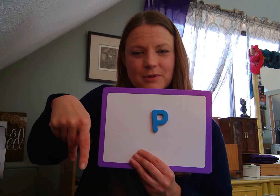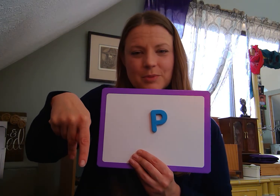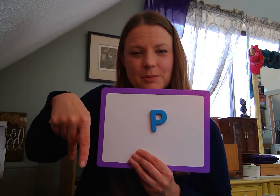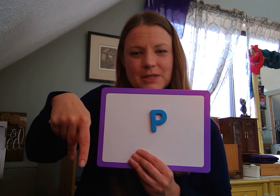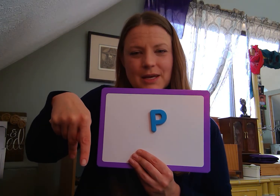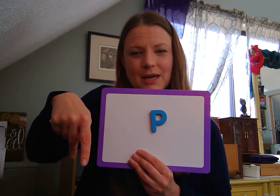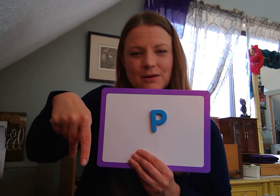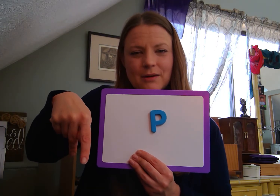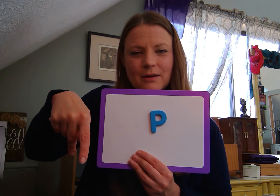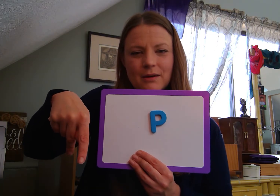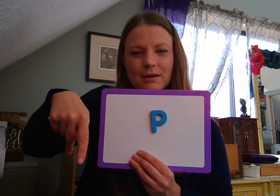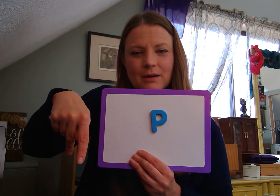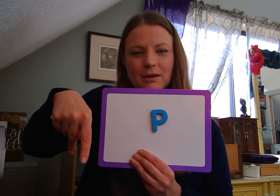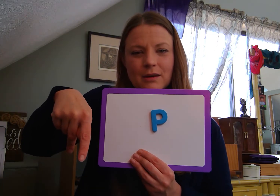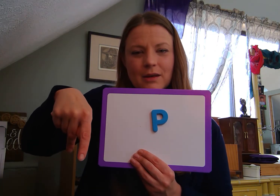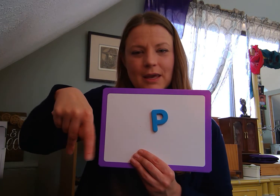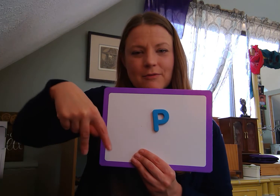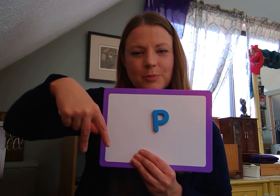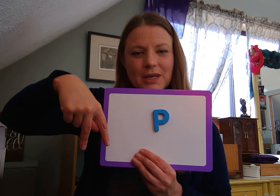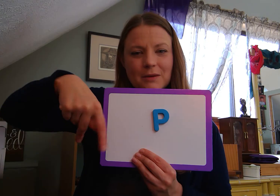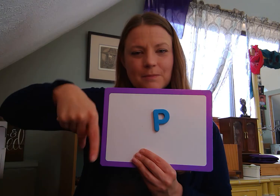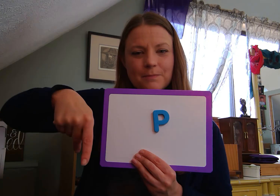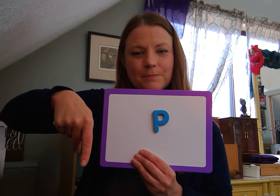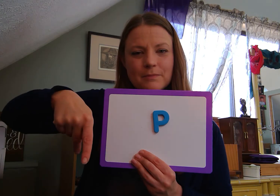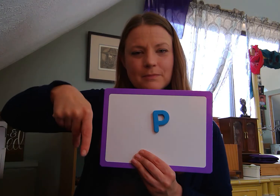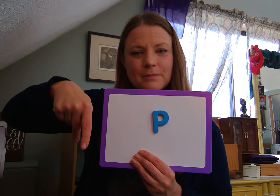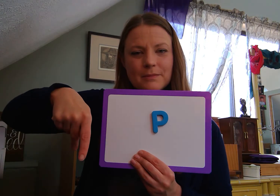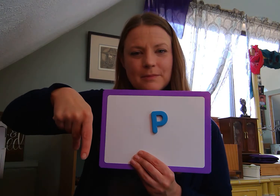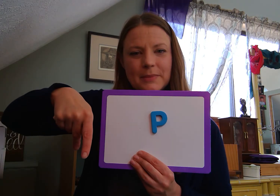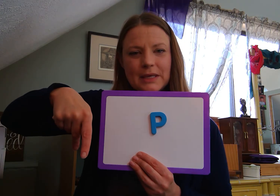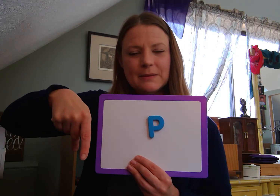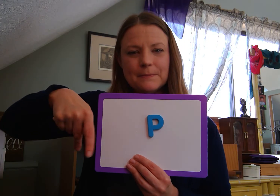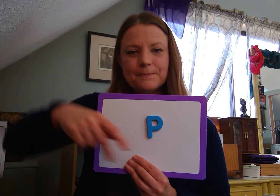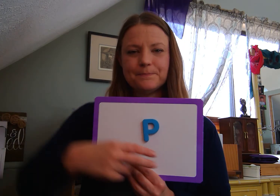flip it upside down and you have a "P"